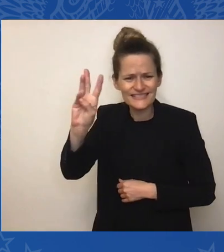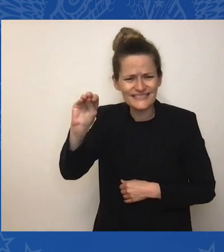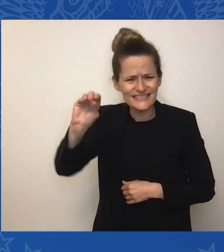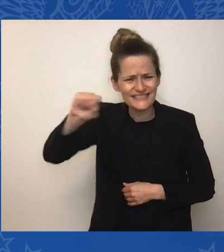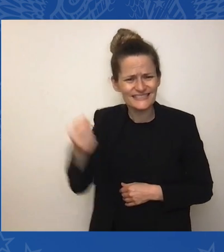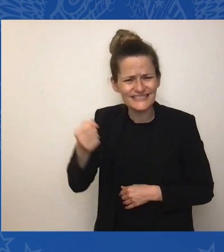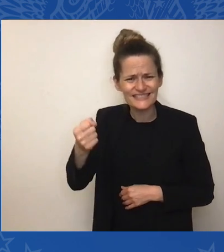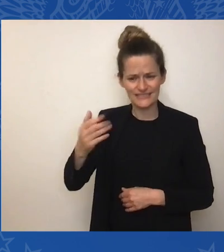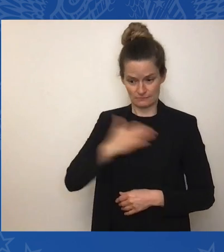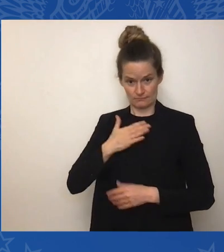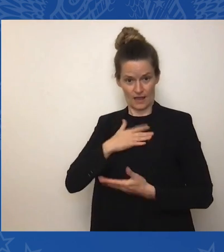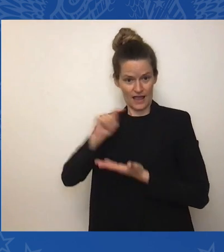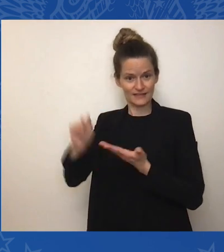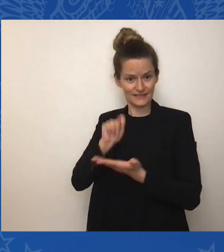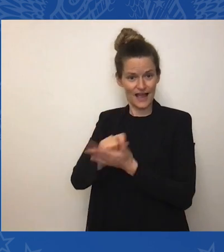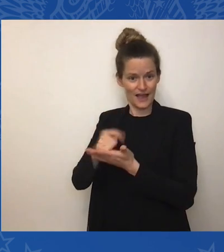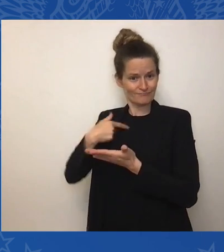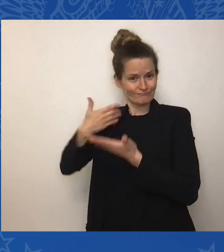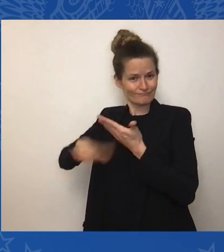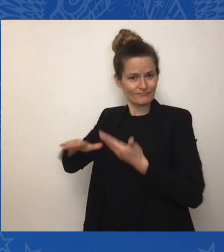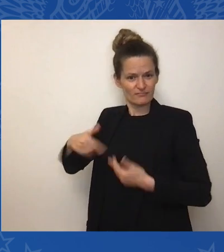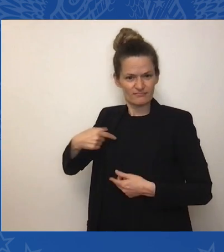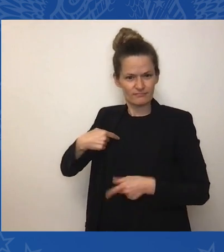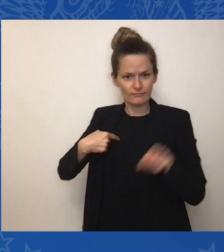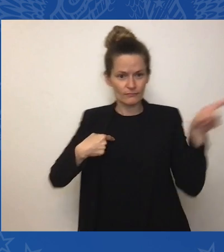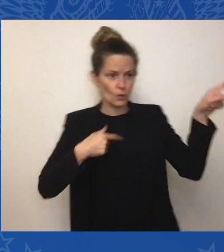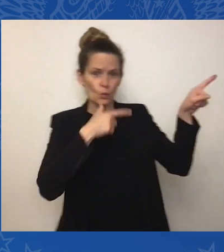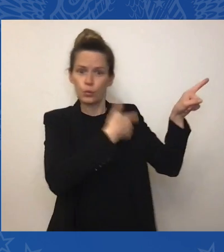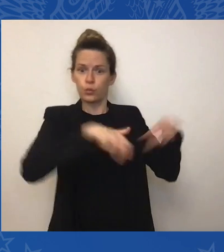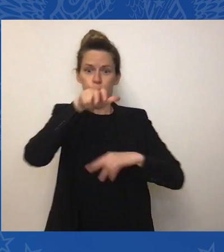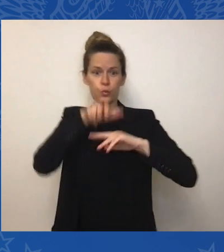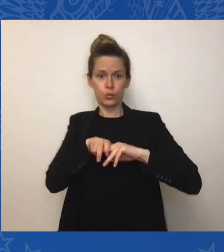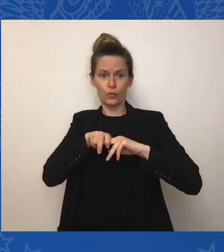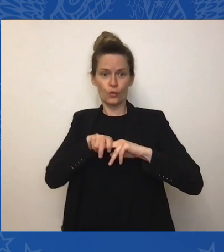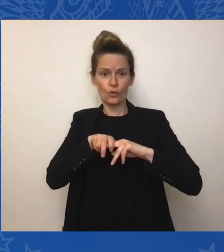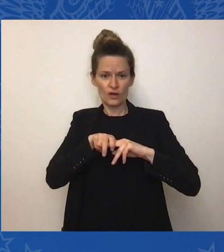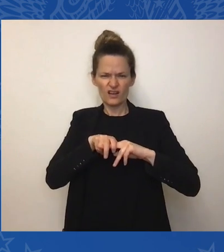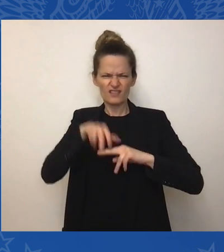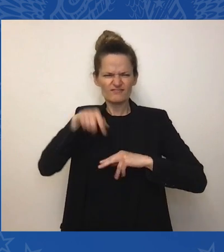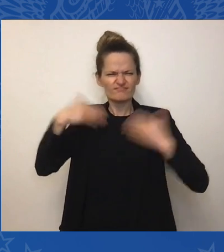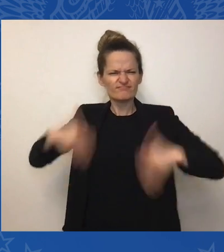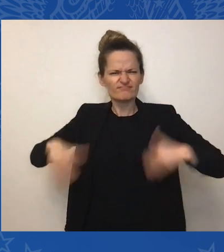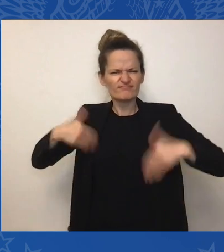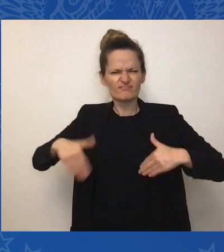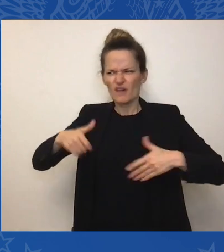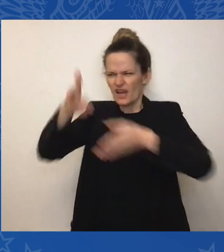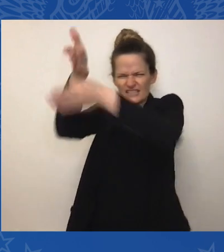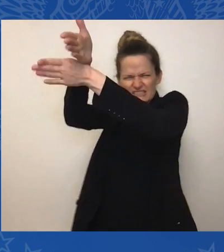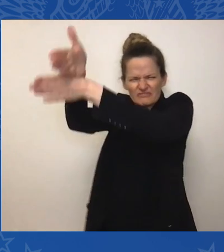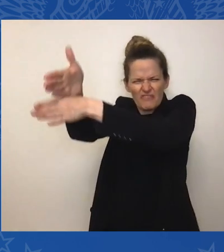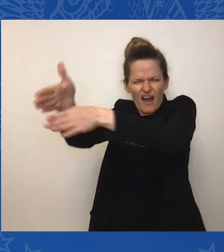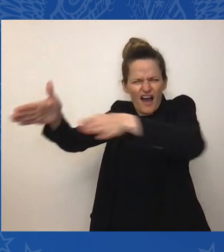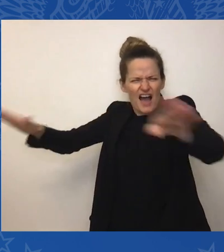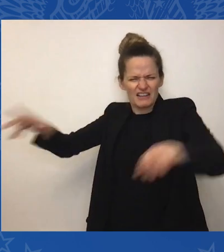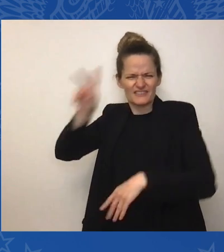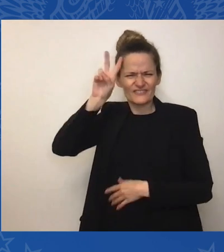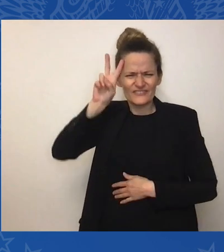were bitterly divided over the war in Vietnam. We watched our heroes -- two Kennedys and a King --